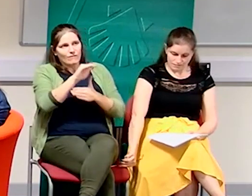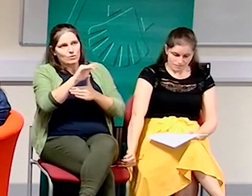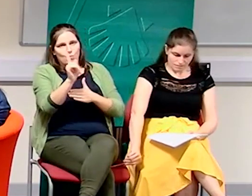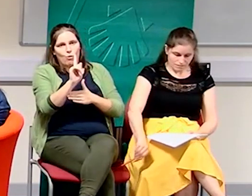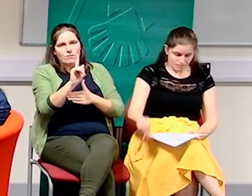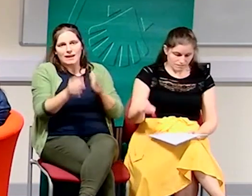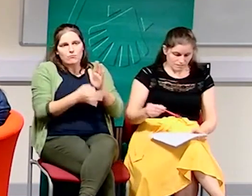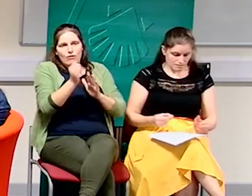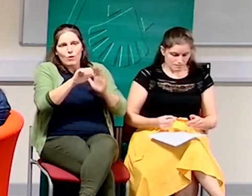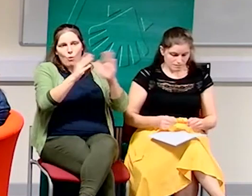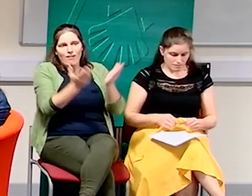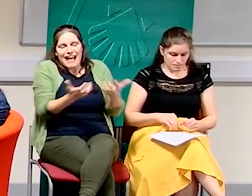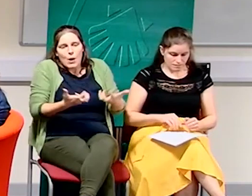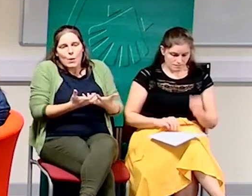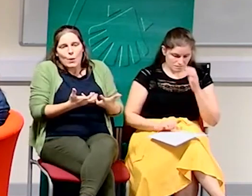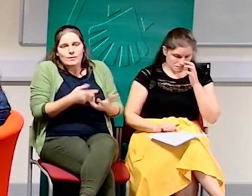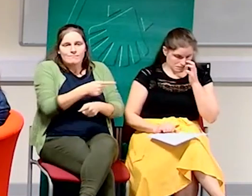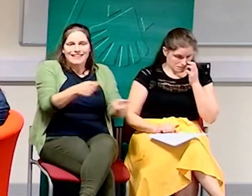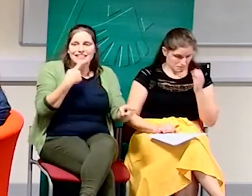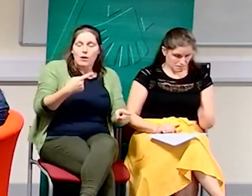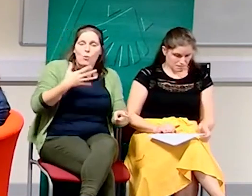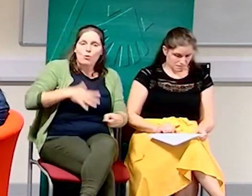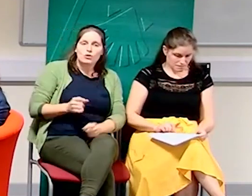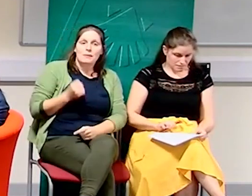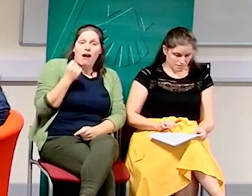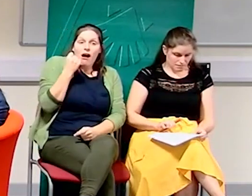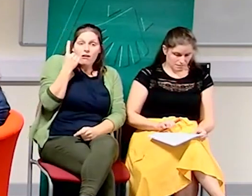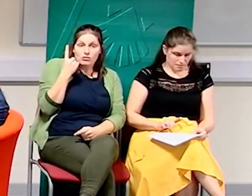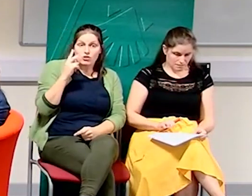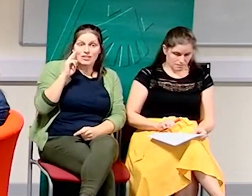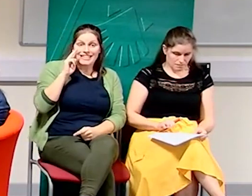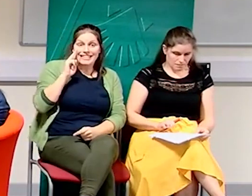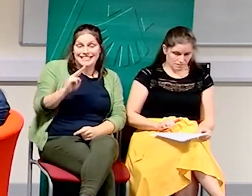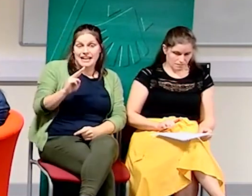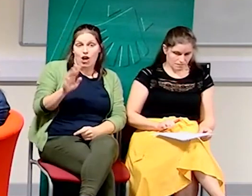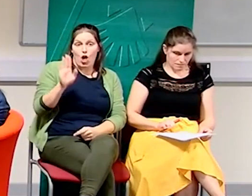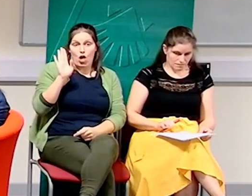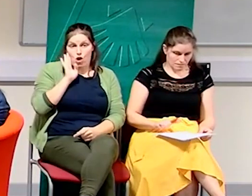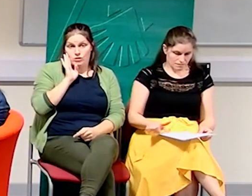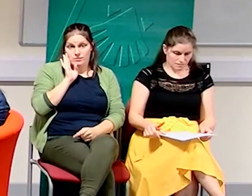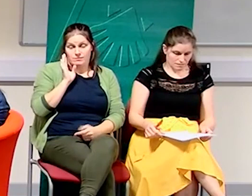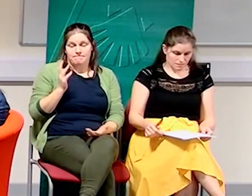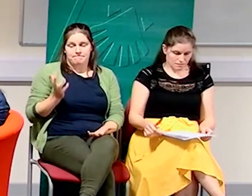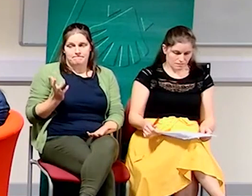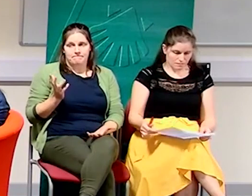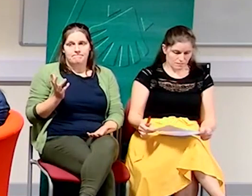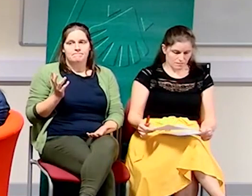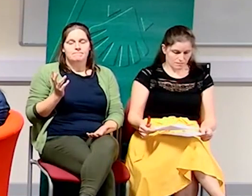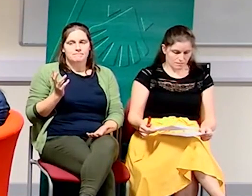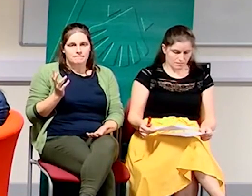and they said to be understood seen and heard to benefit from a fantastic ambitious education in